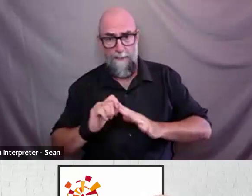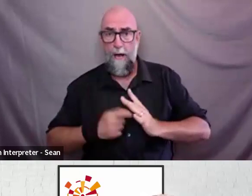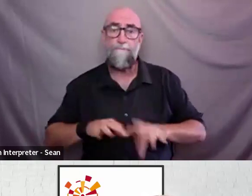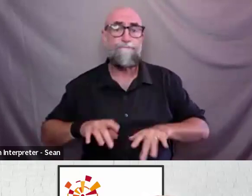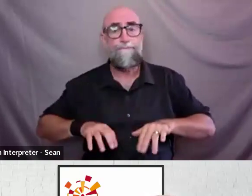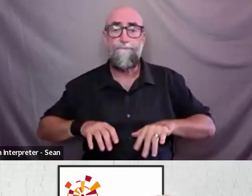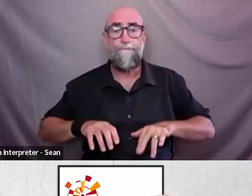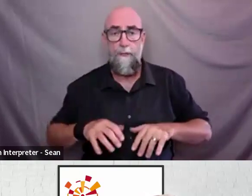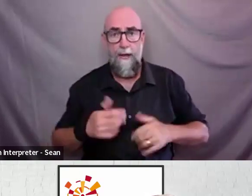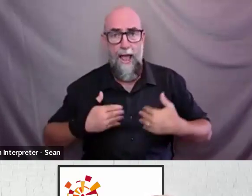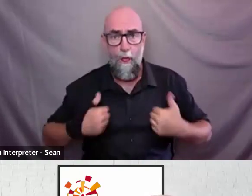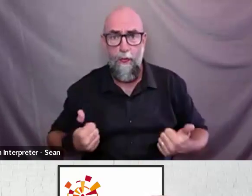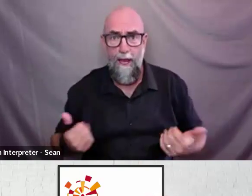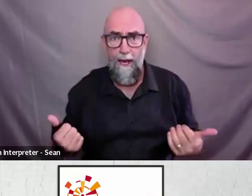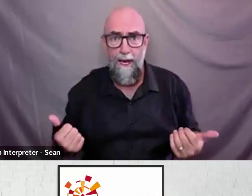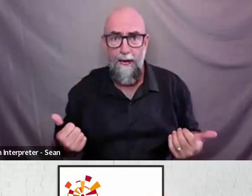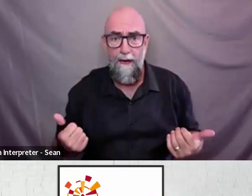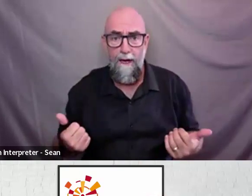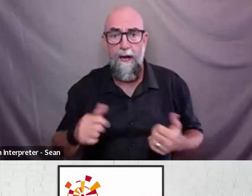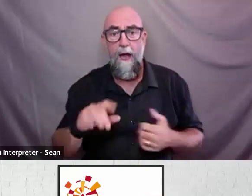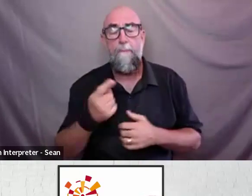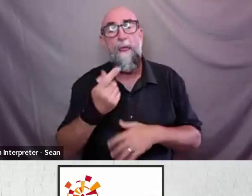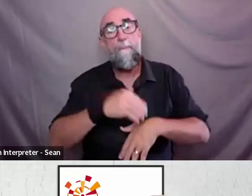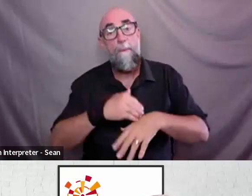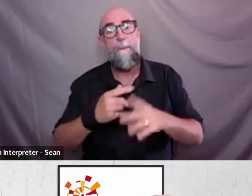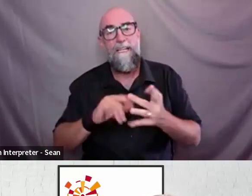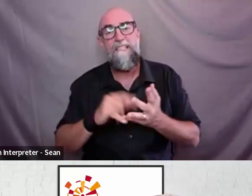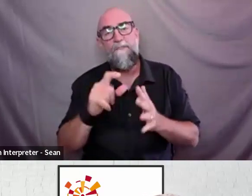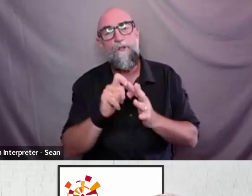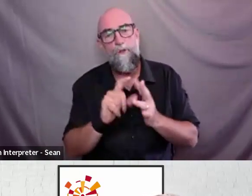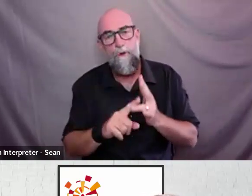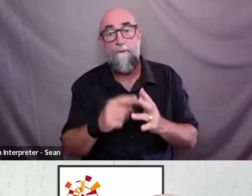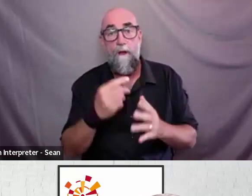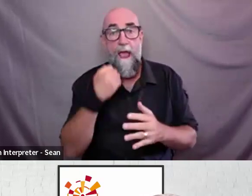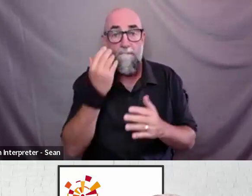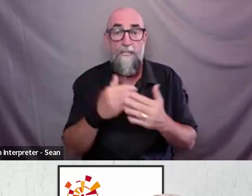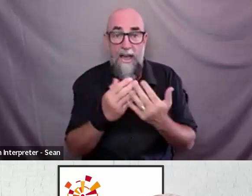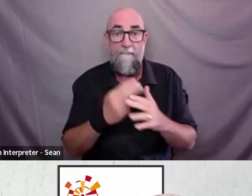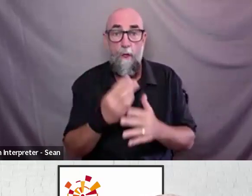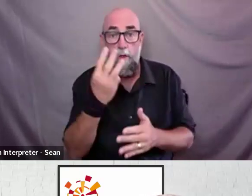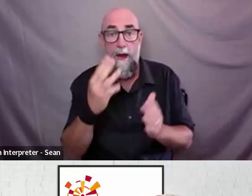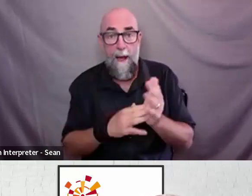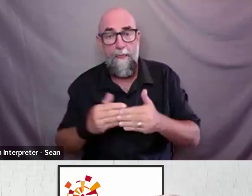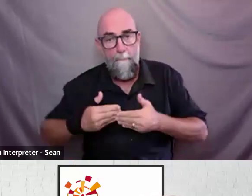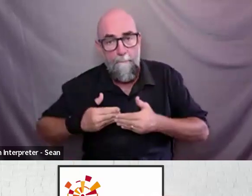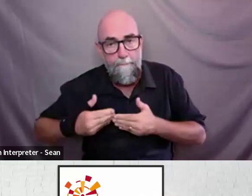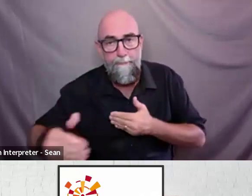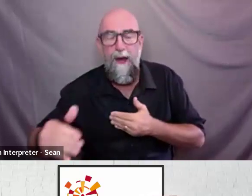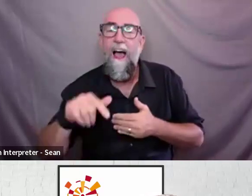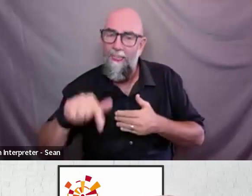found challenging, but what I am saying is, when you begin the conversation you think about what can we do when you think about